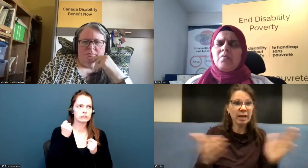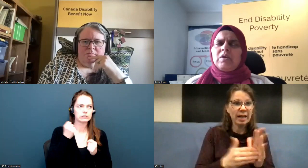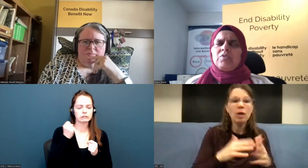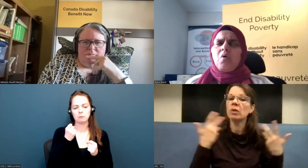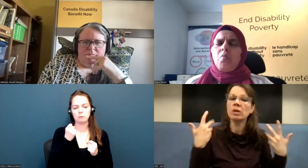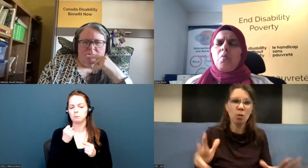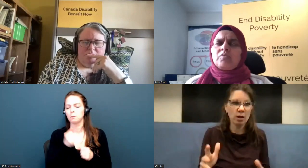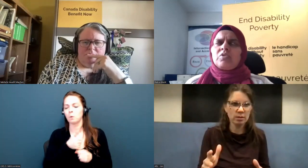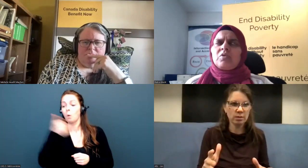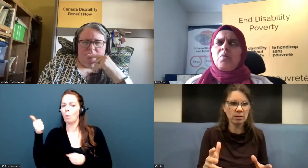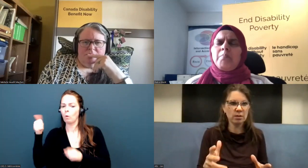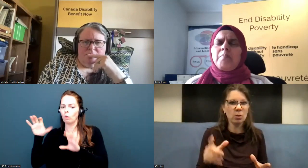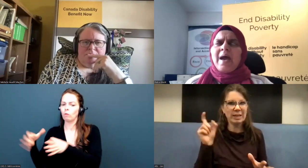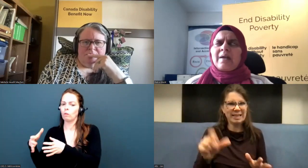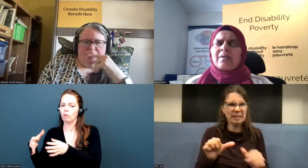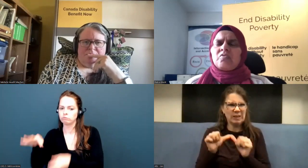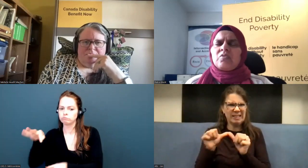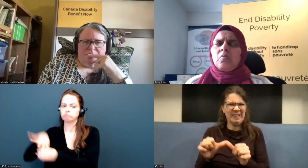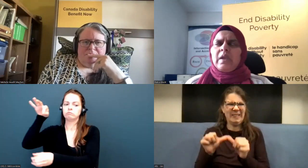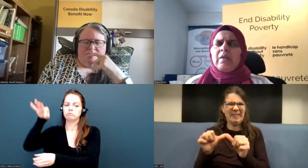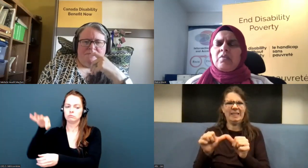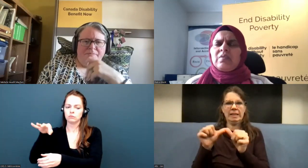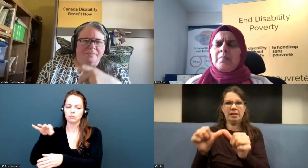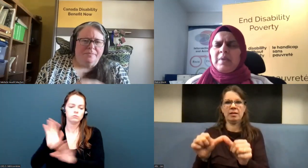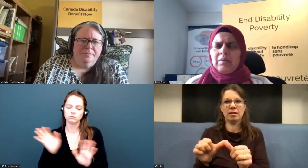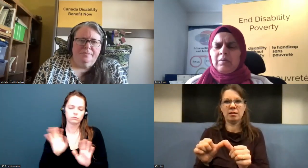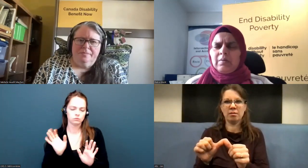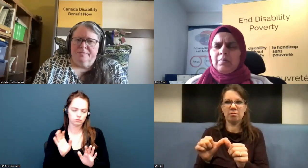WHERE IS THE BILL?